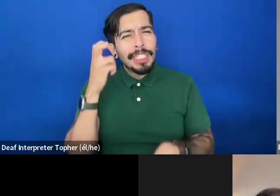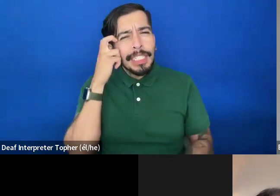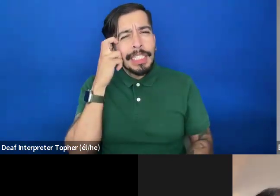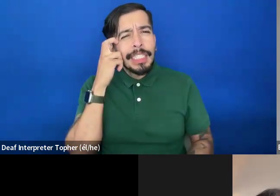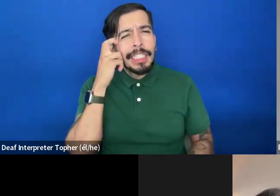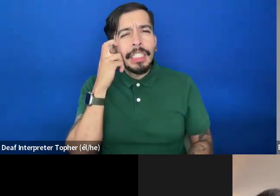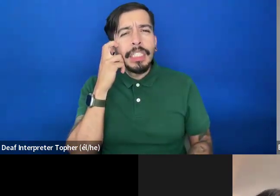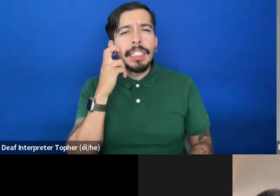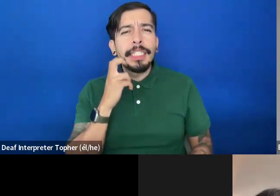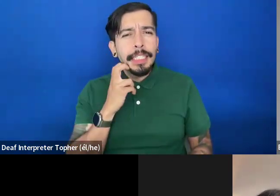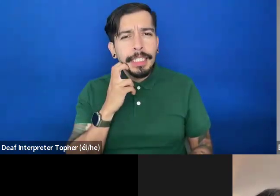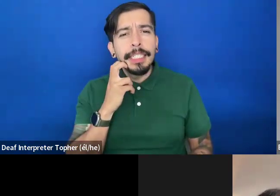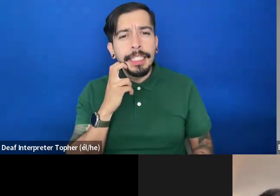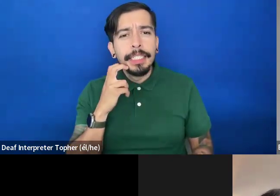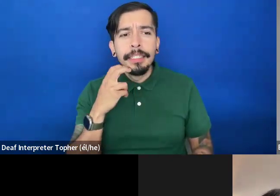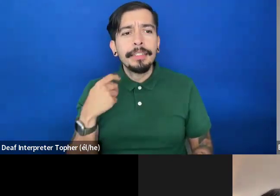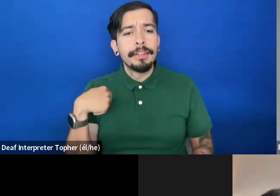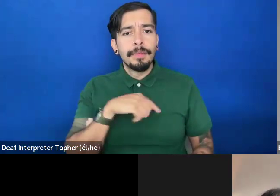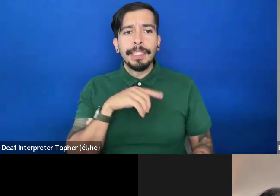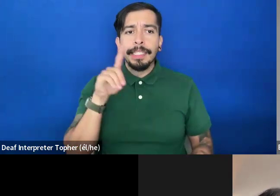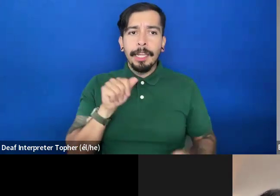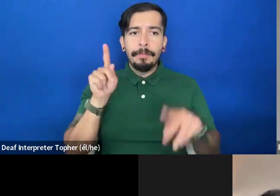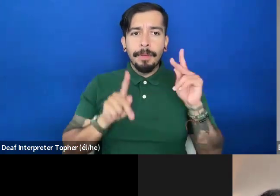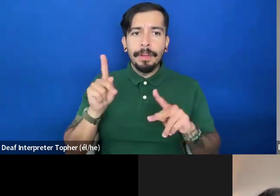to survive, and how this non-disabled help often comes